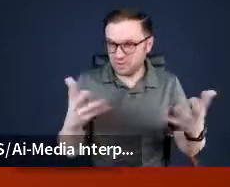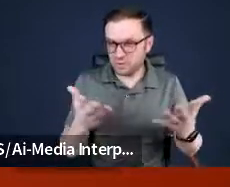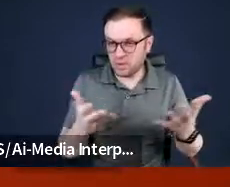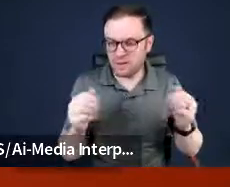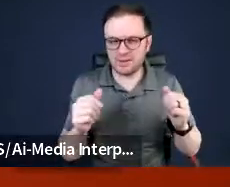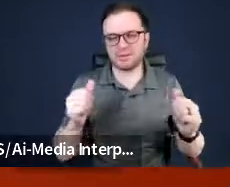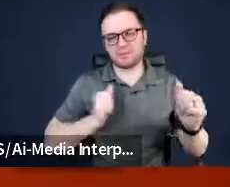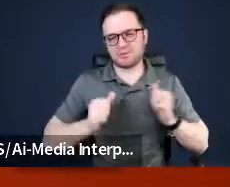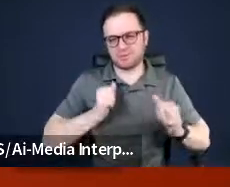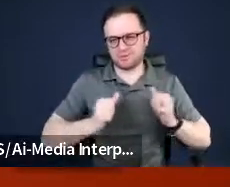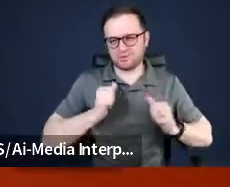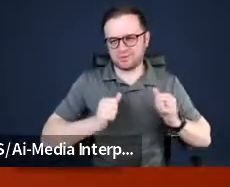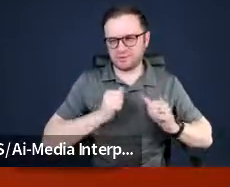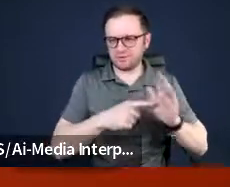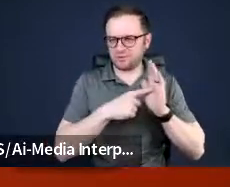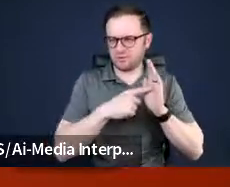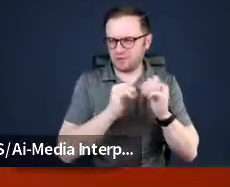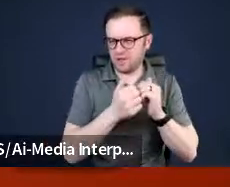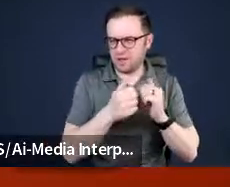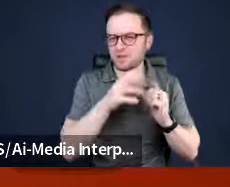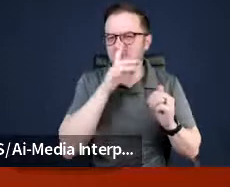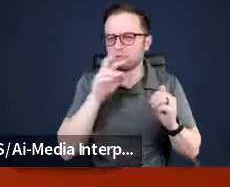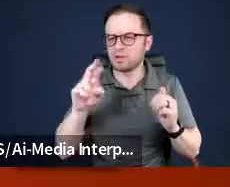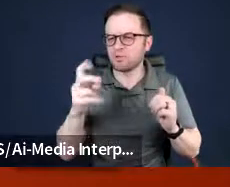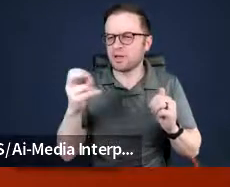session. MATT HACKETT: Thanks, Andrew. I thought what I would spend